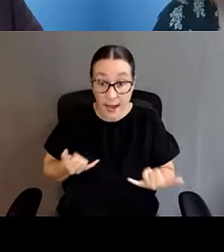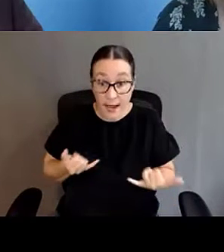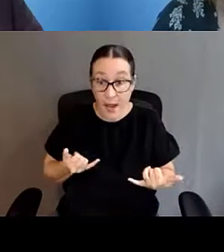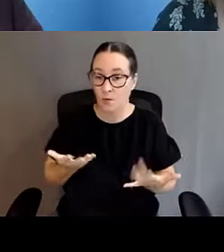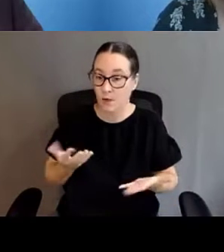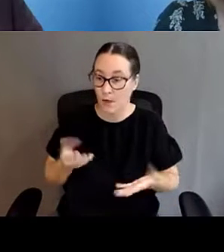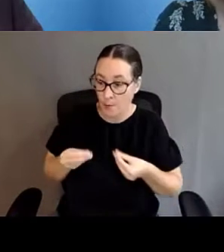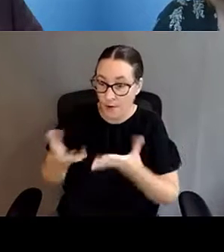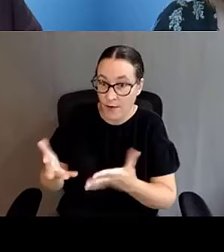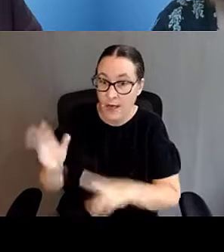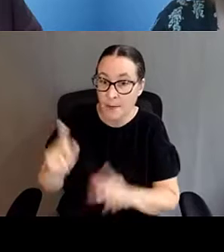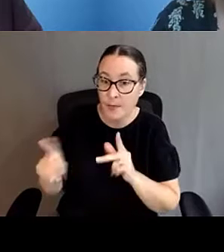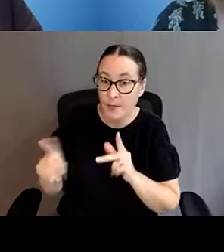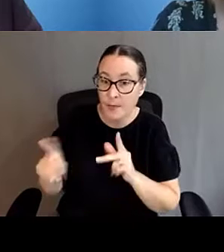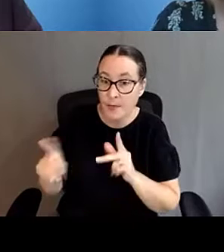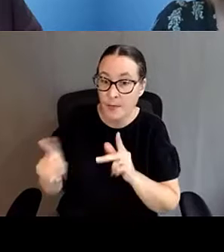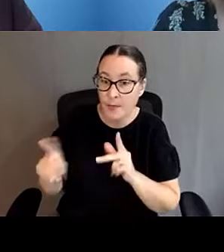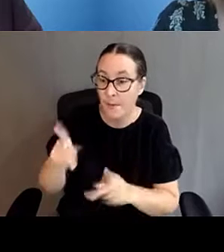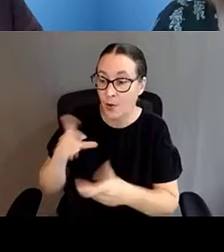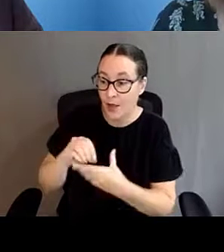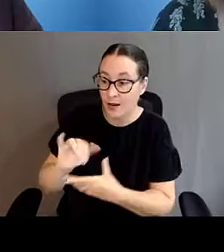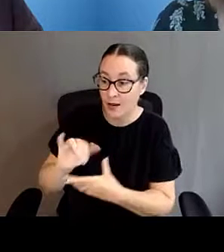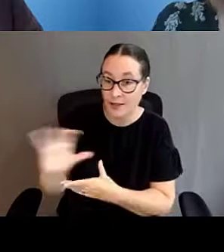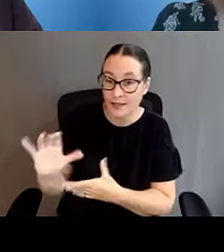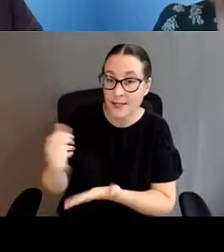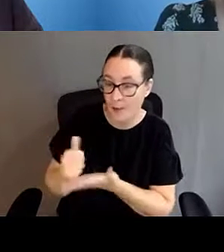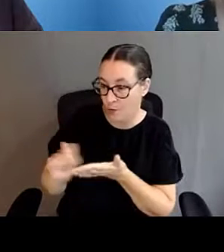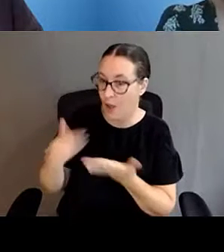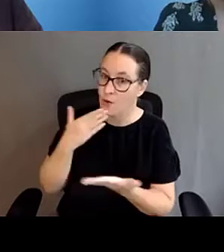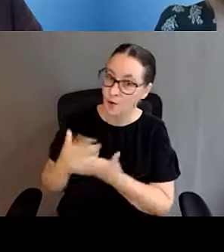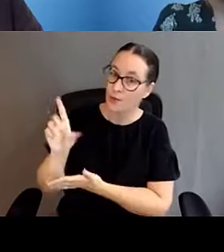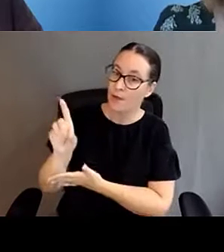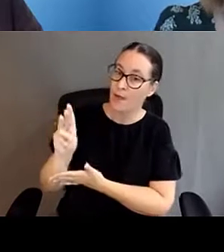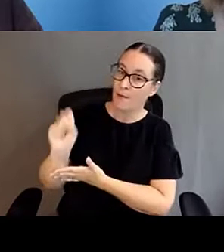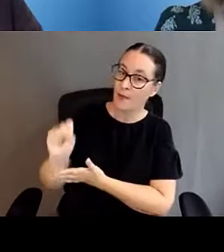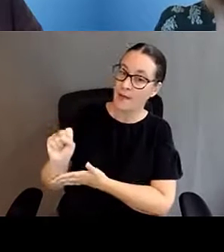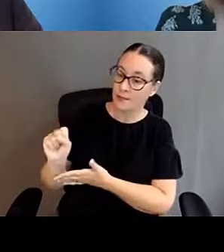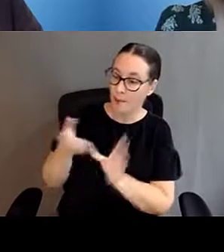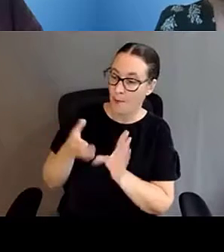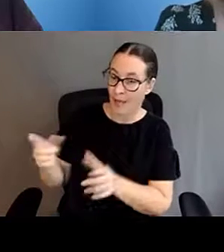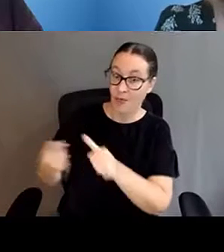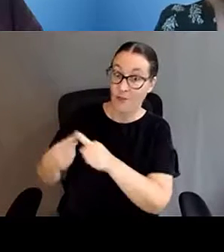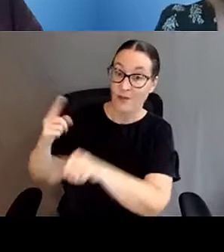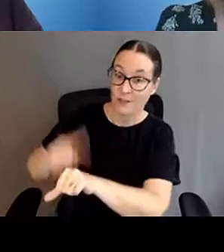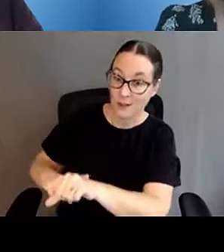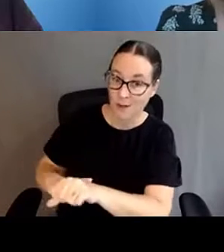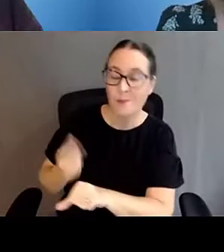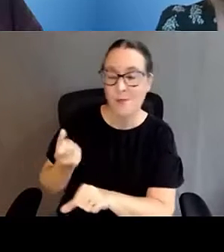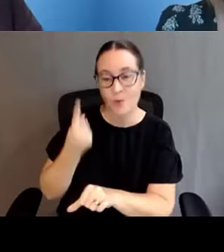who could help you write a good DMS plan the first time, but we do understand this will be a learning period at first